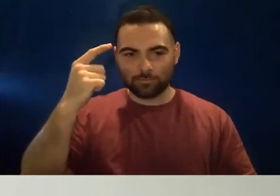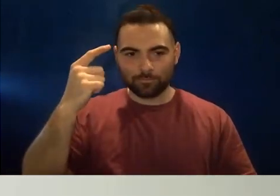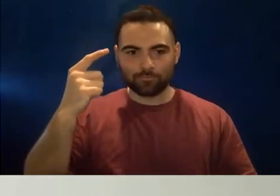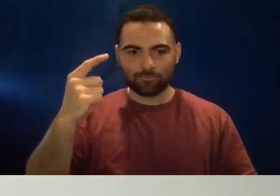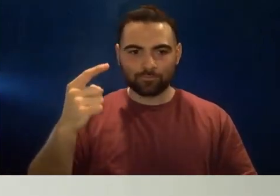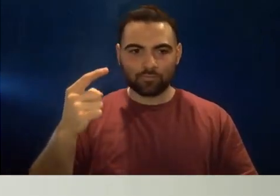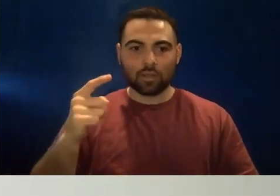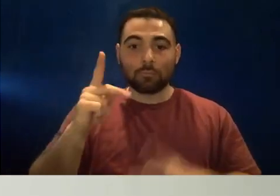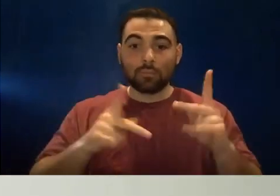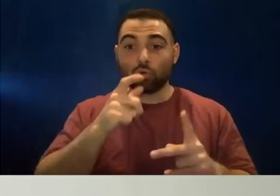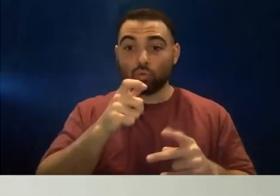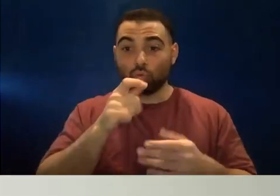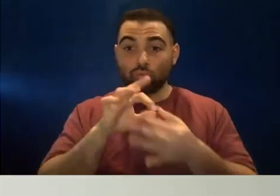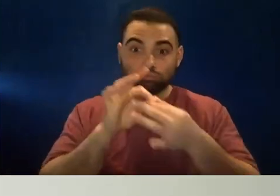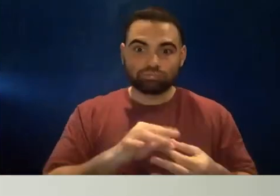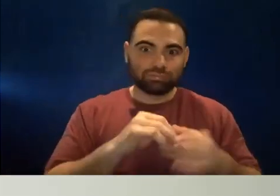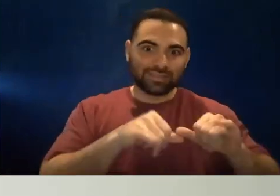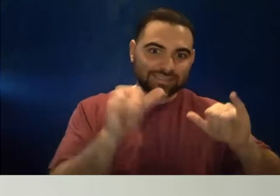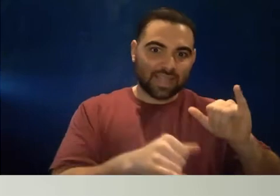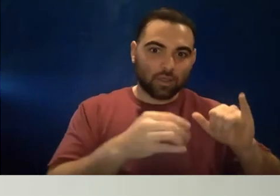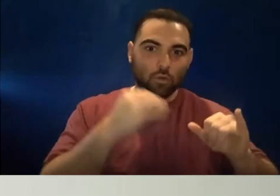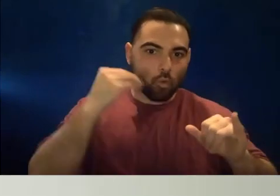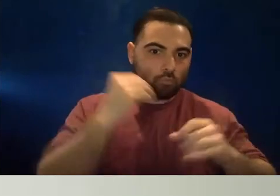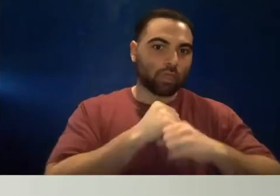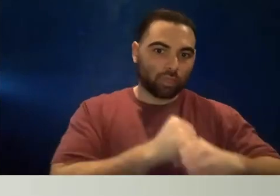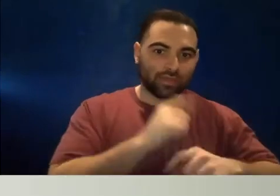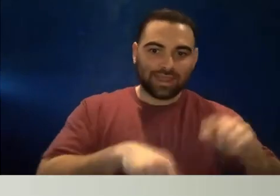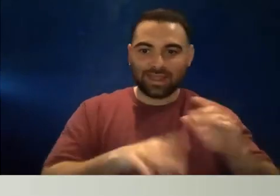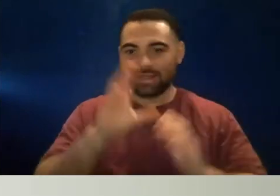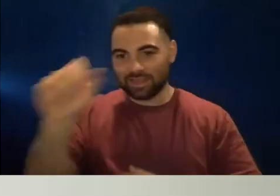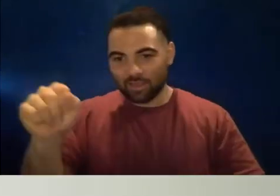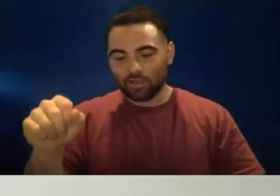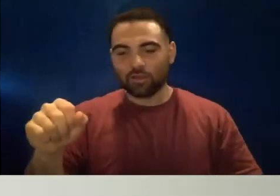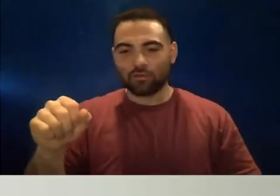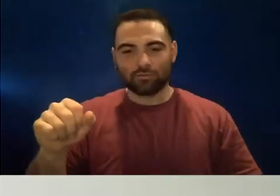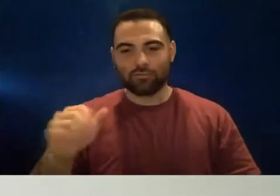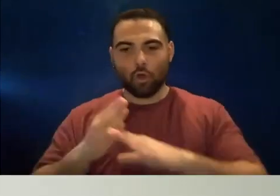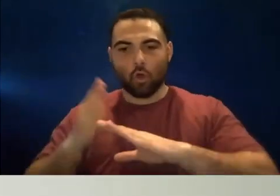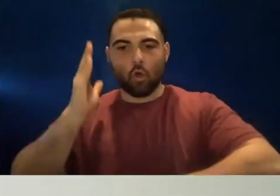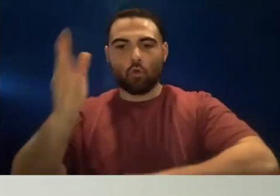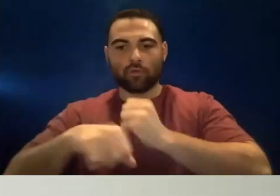in the US is overexaggerated. Maybe people don't travel as much. I think there's some evidence for that,